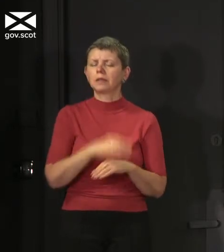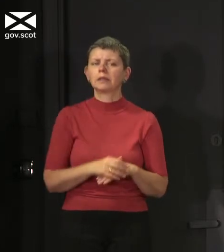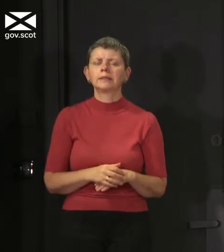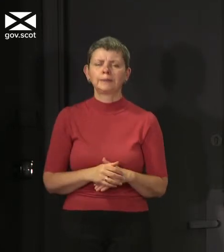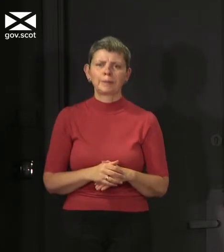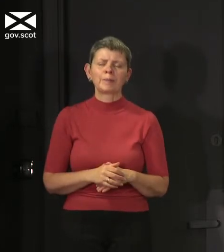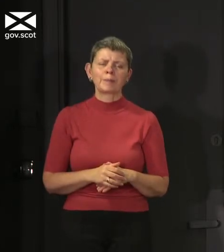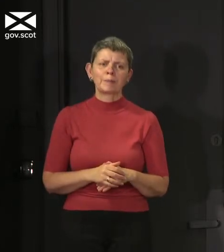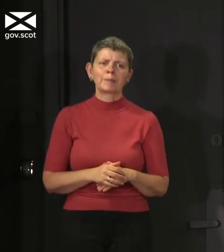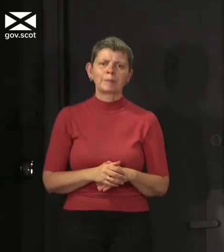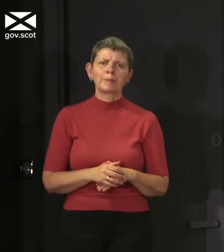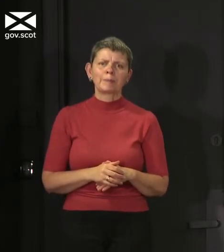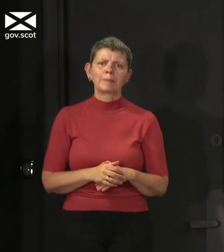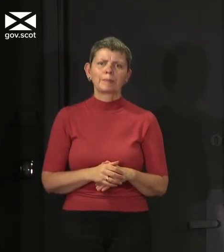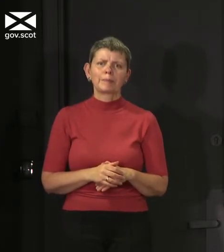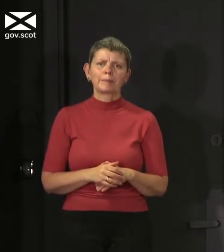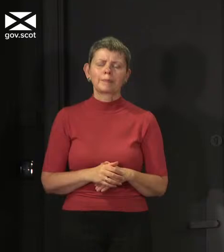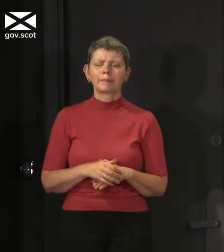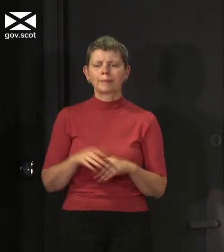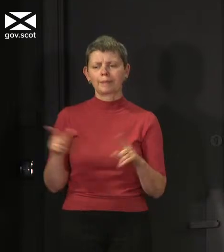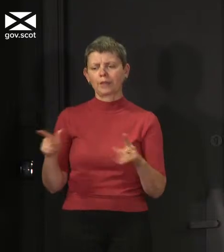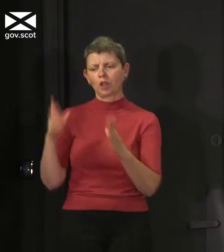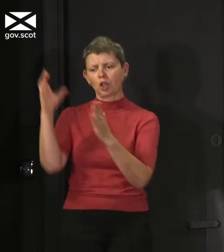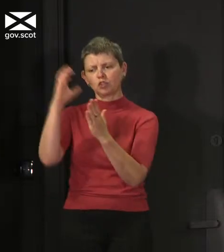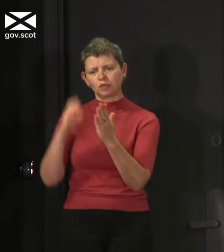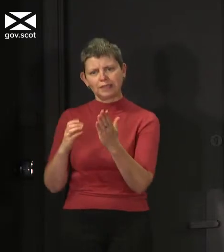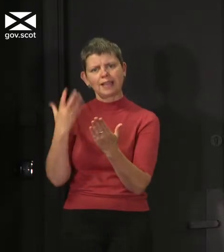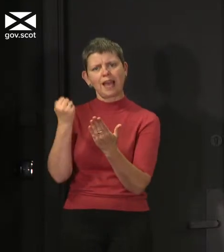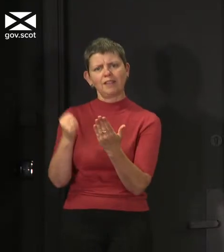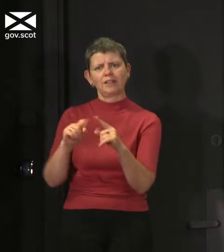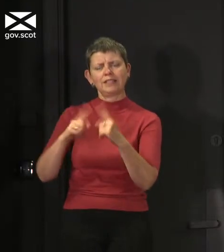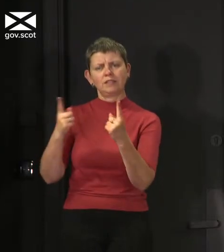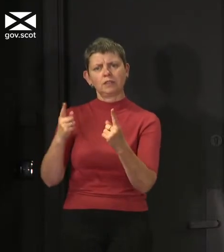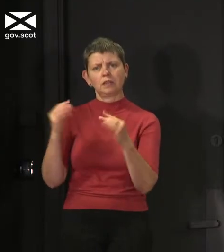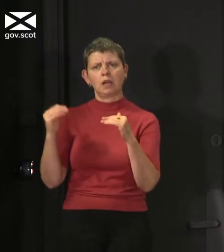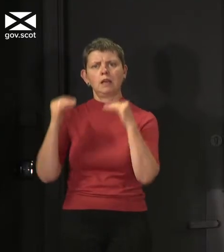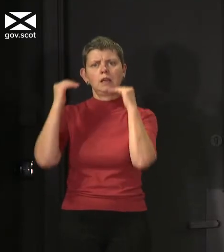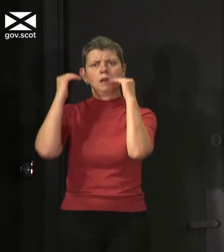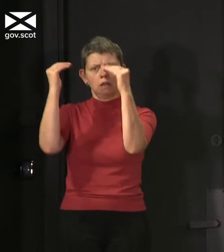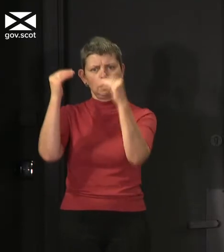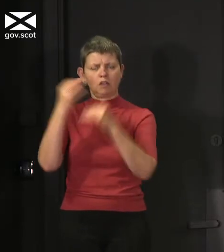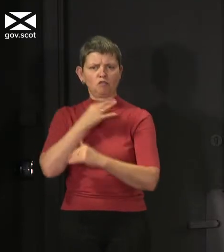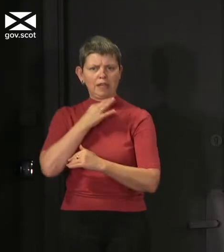The countries are being categorised into low risk, medium risk and high risk. It is likely,